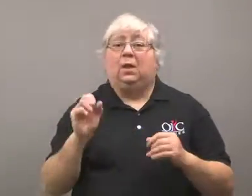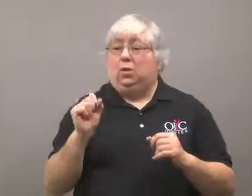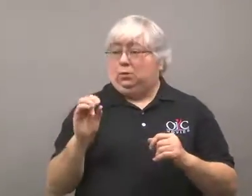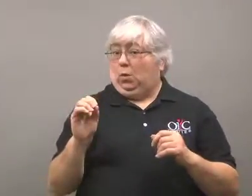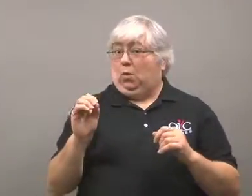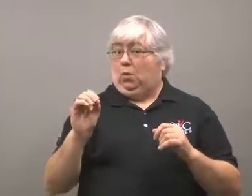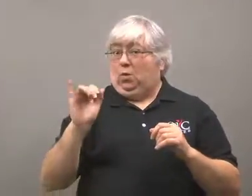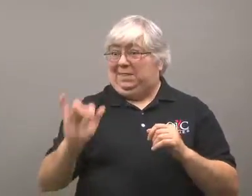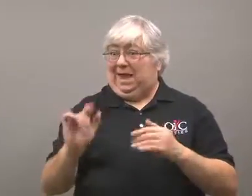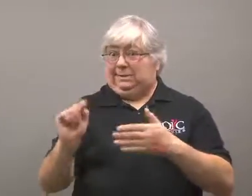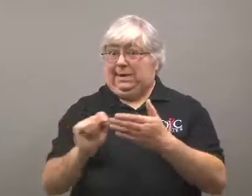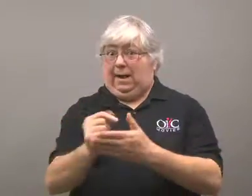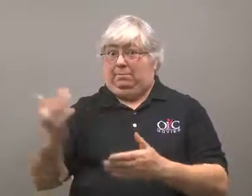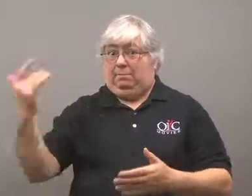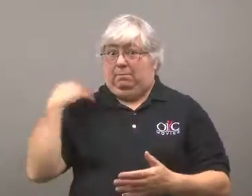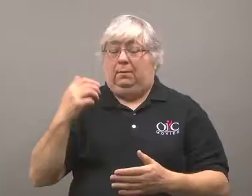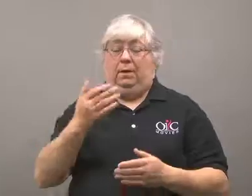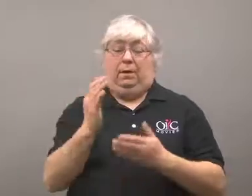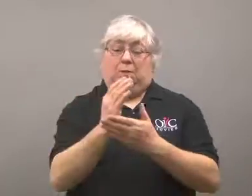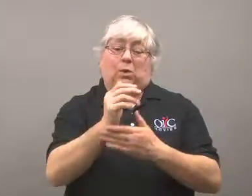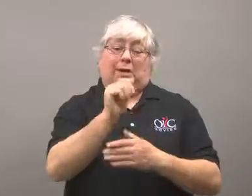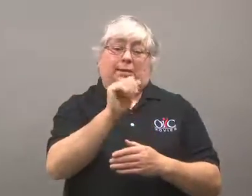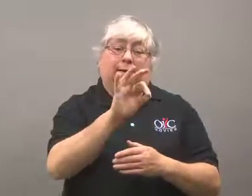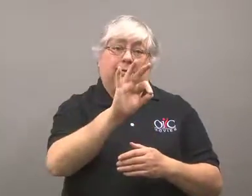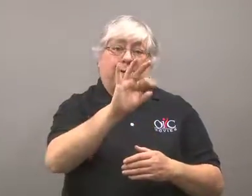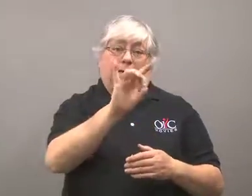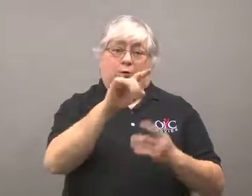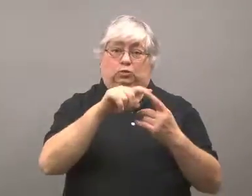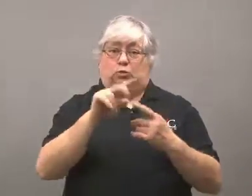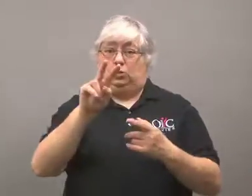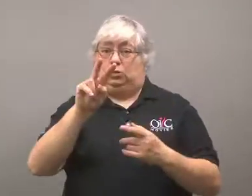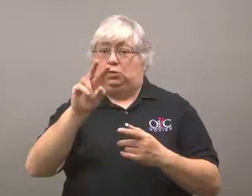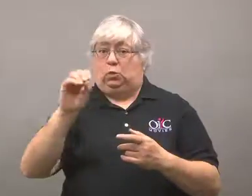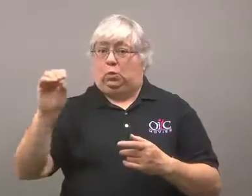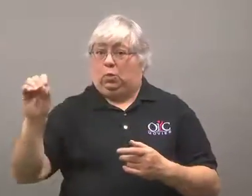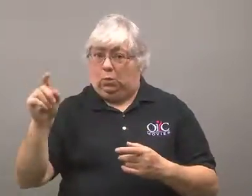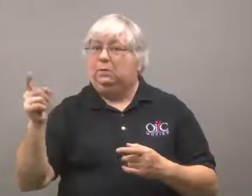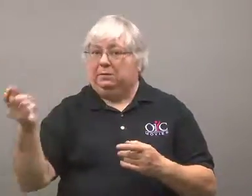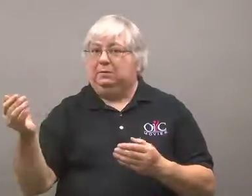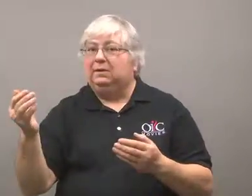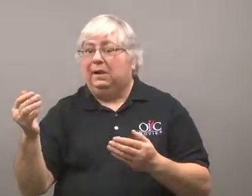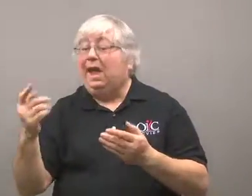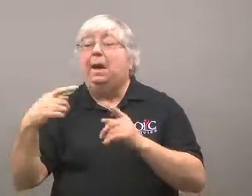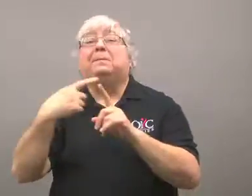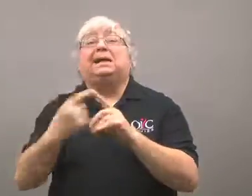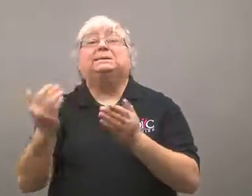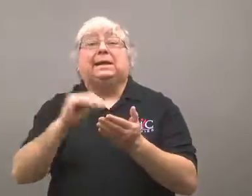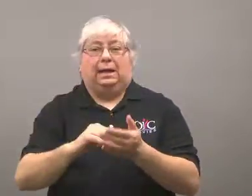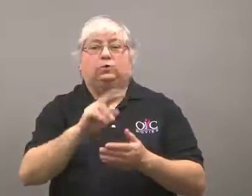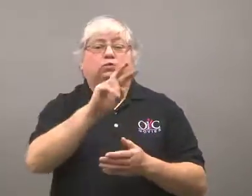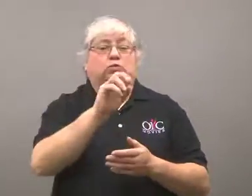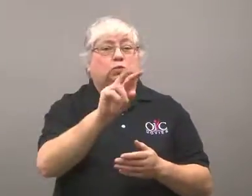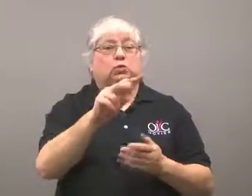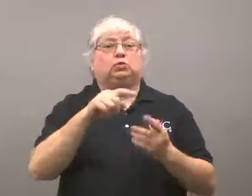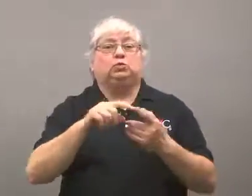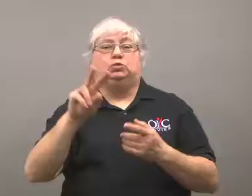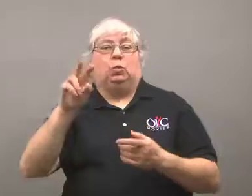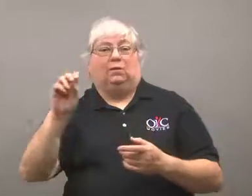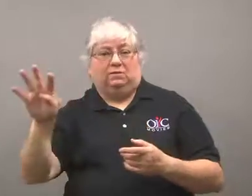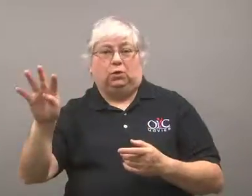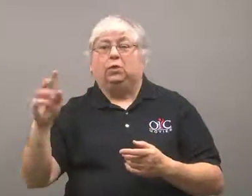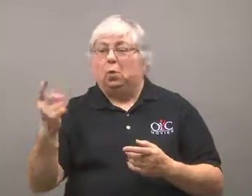Between 1998 and 2000, and again between 2002 and 2004,